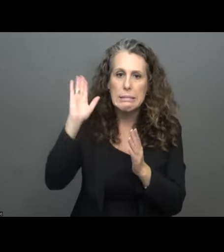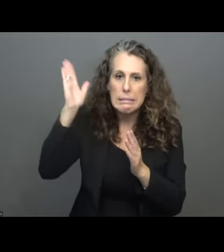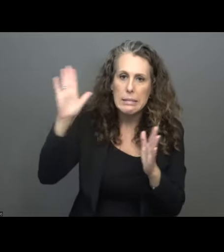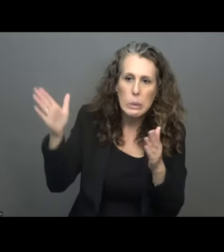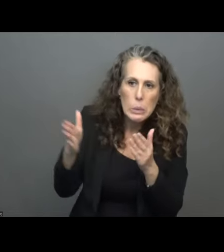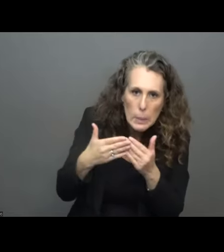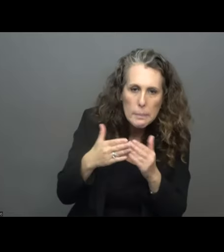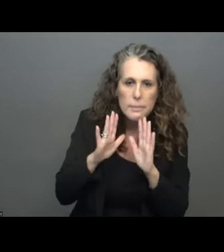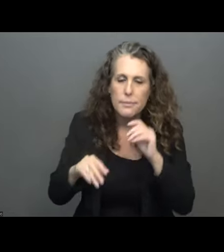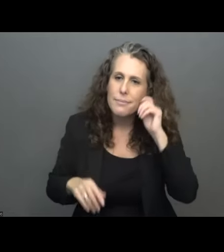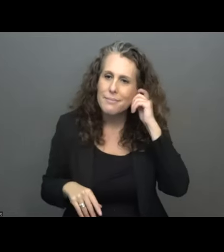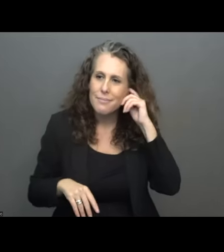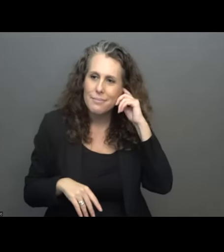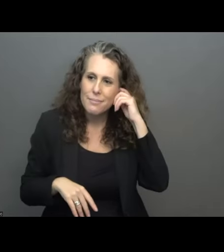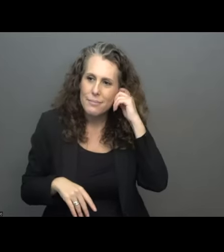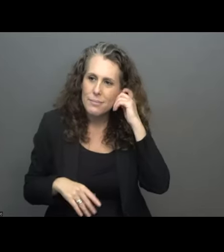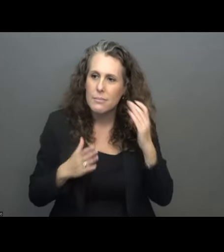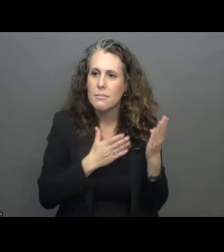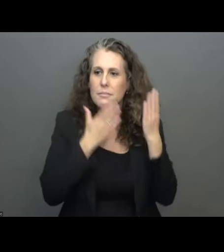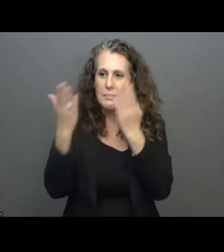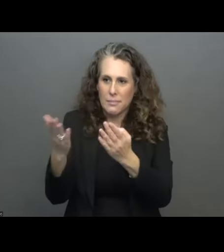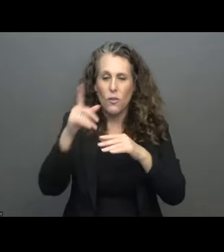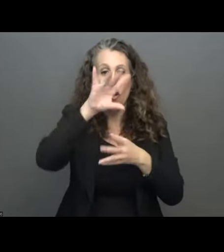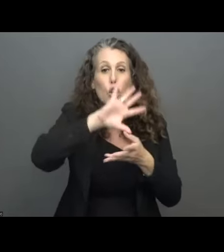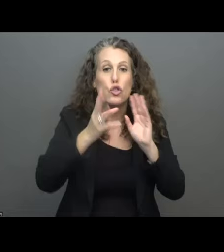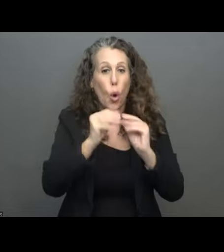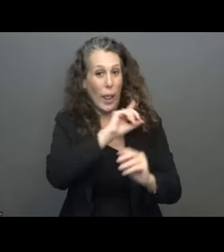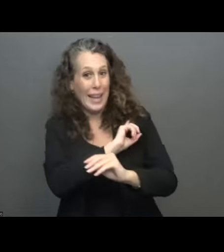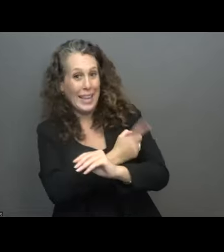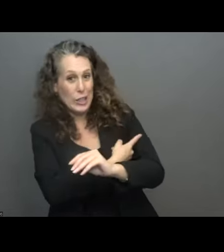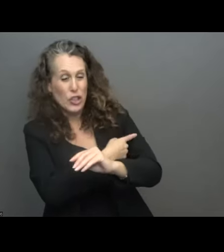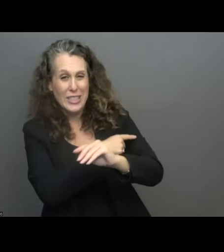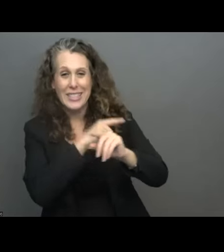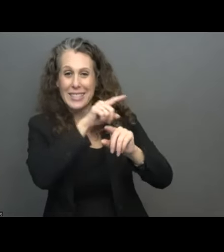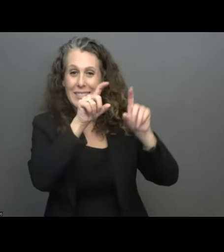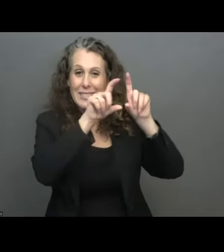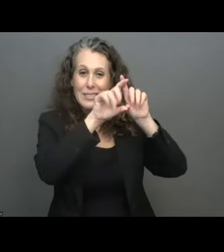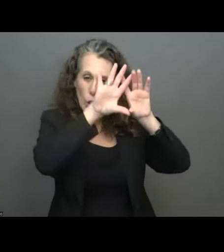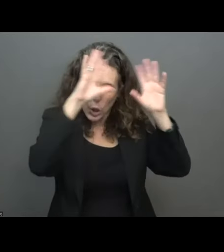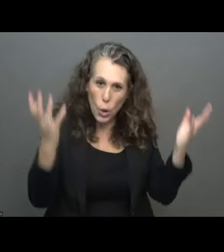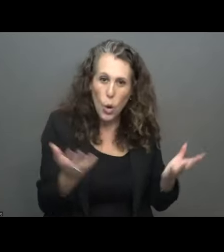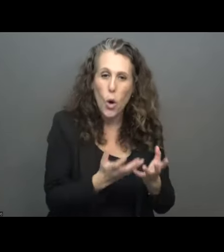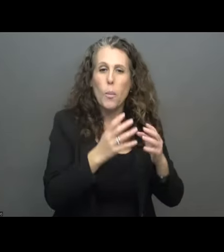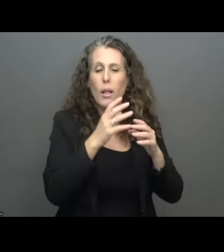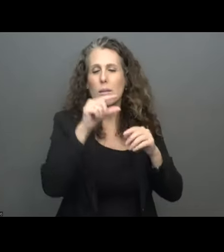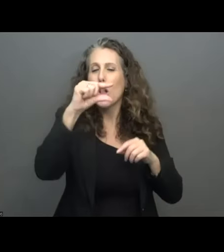IRA, and Miriam at total energy's a global business disability network members, and they